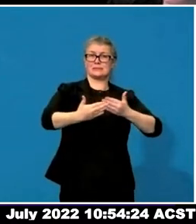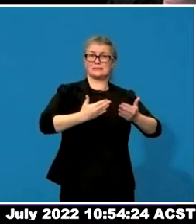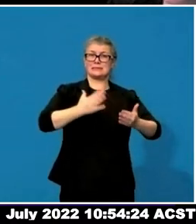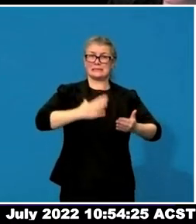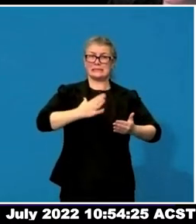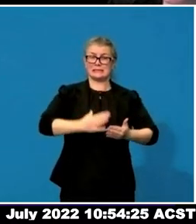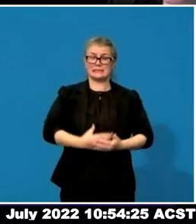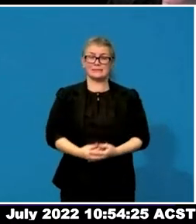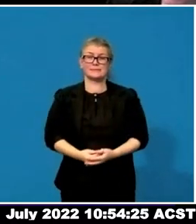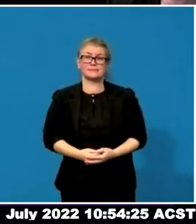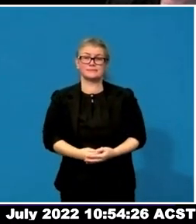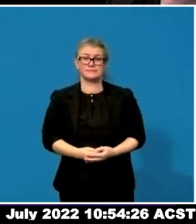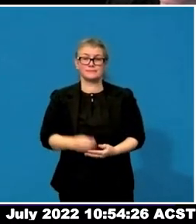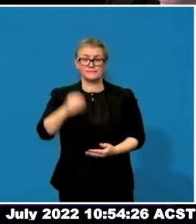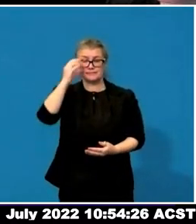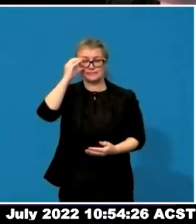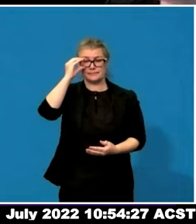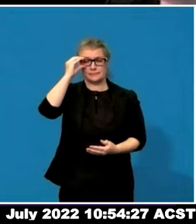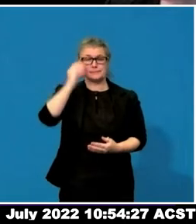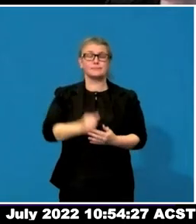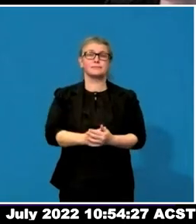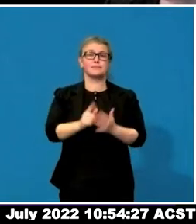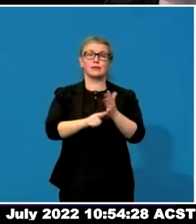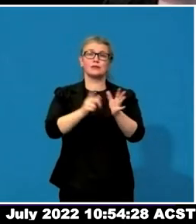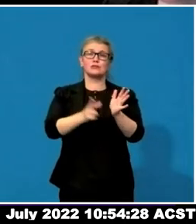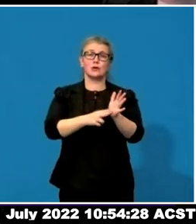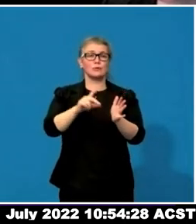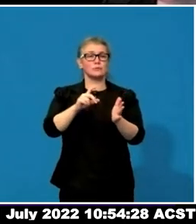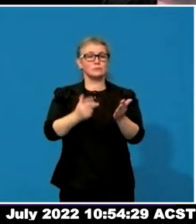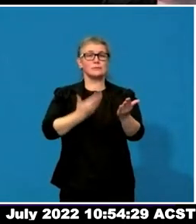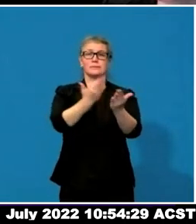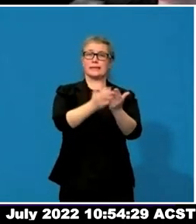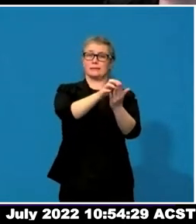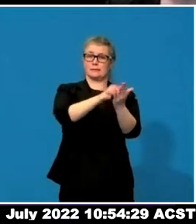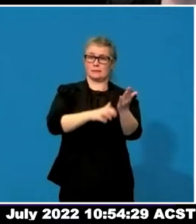Finally, Joan will submit to you, Commissioners, that the person-centred NDIS